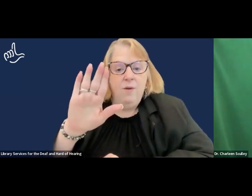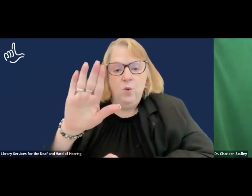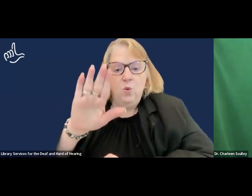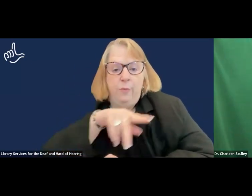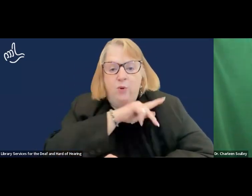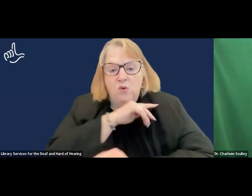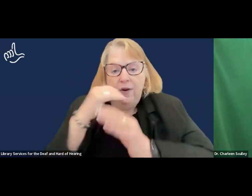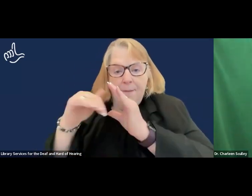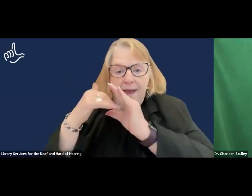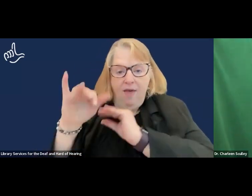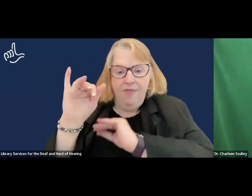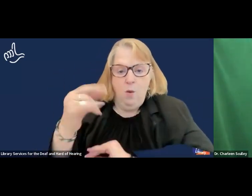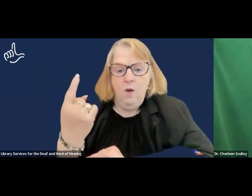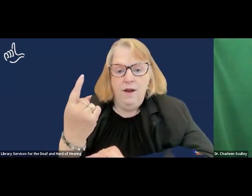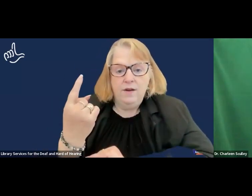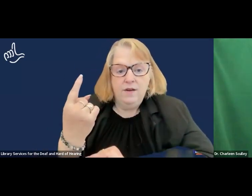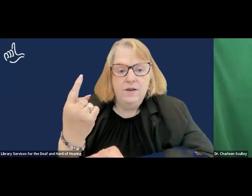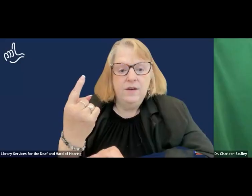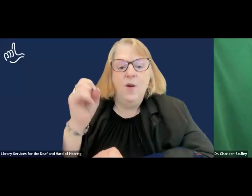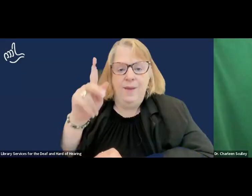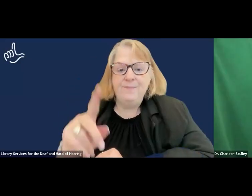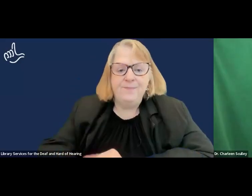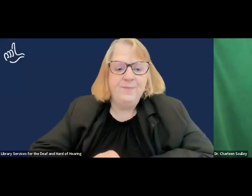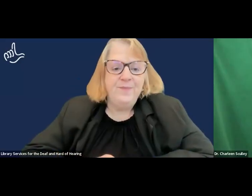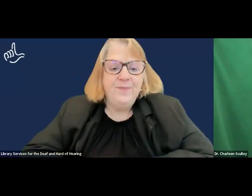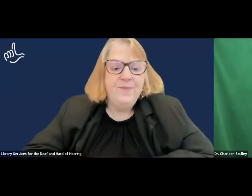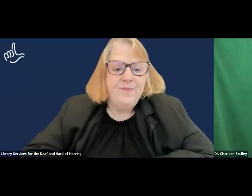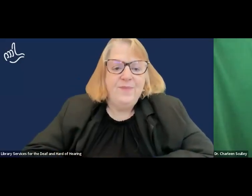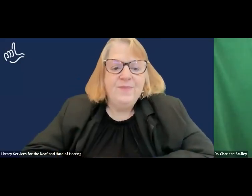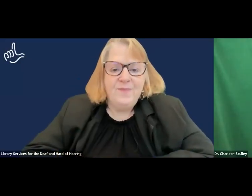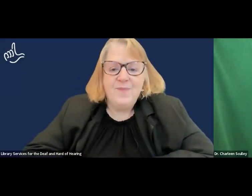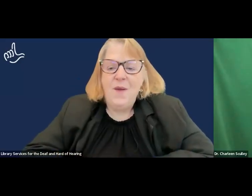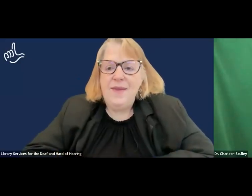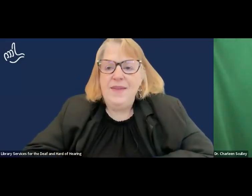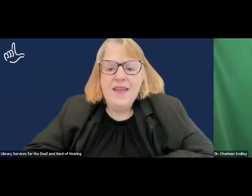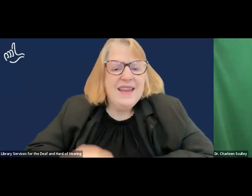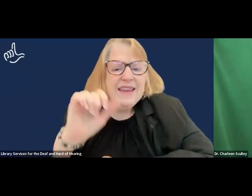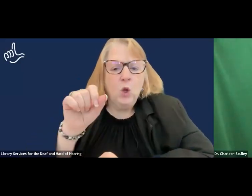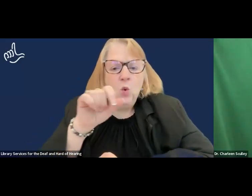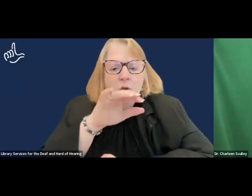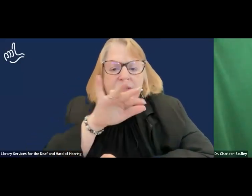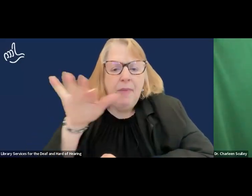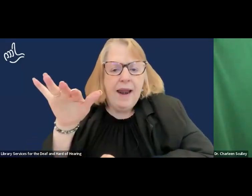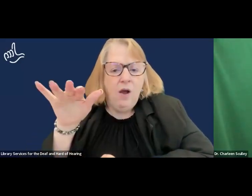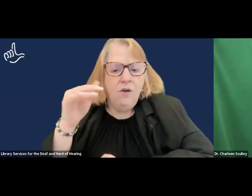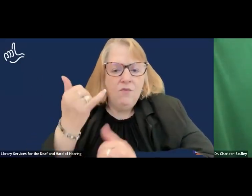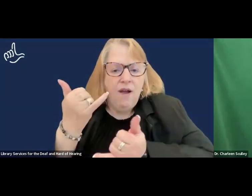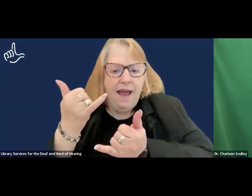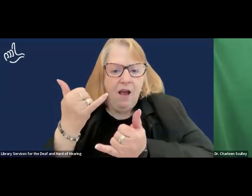I'll be able to share that, as well. It was a great question. [Interpreter for Brenda] The email that you sent to me? Your personal email? [Interpreter for Dr. Charleen] Yeah, that's the one.